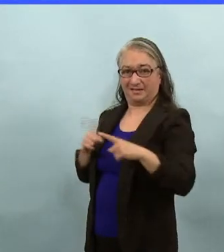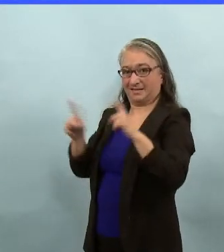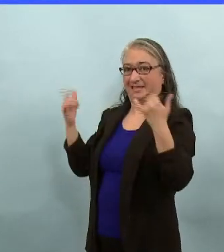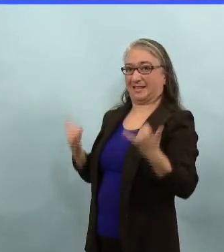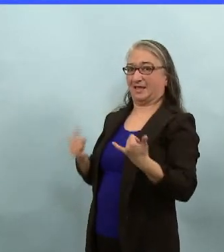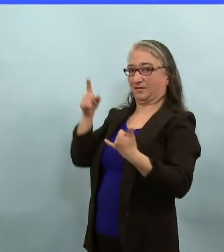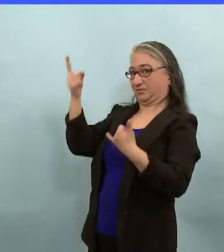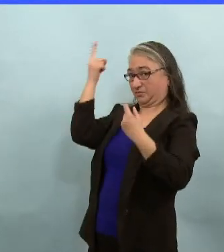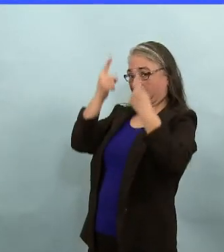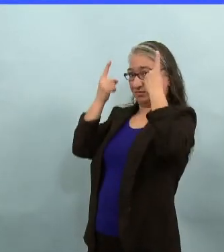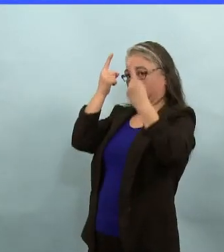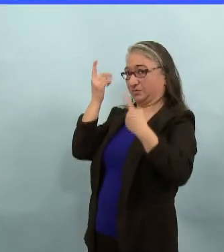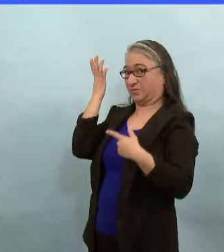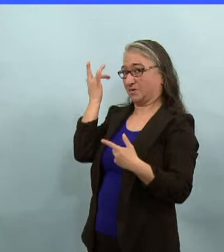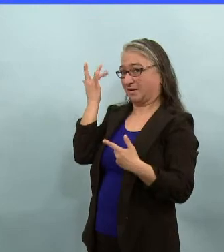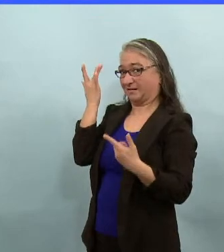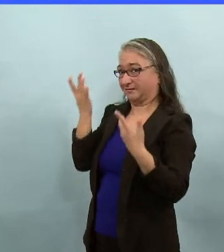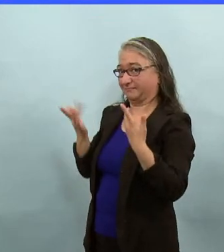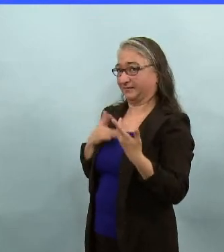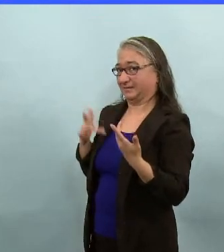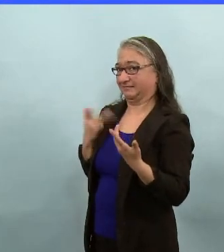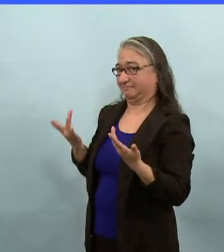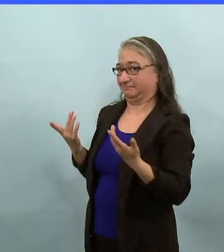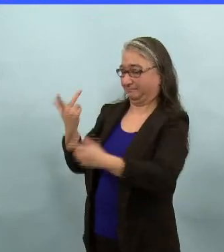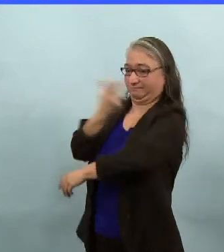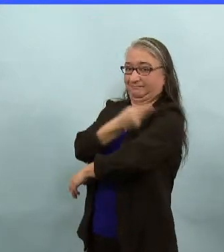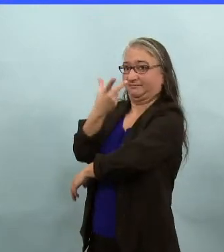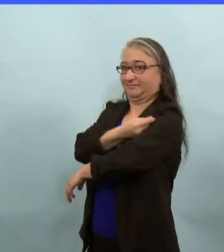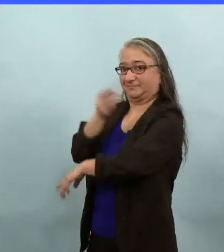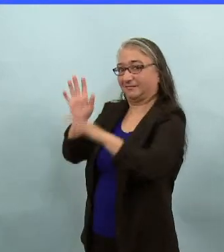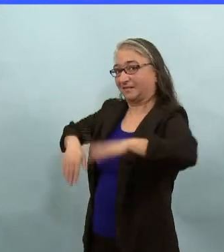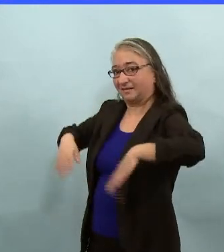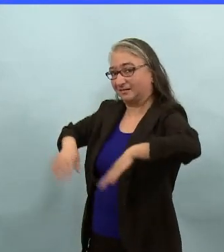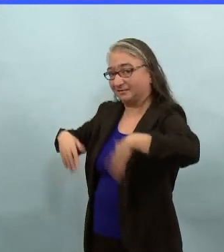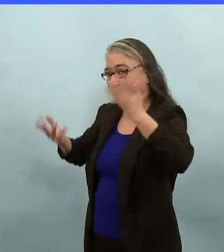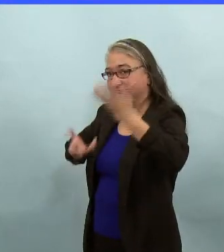i think manitobans and canadians and everyone is exhausted from this virus around the world